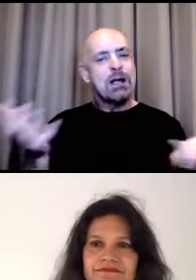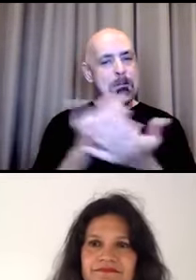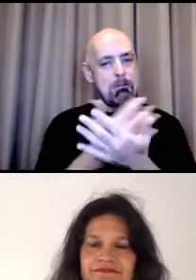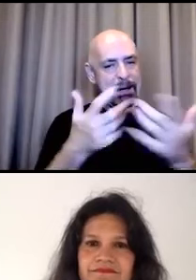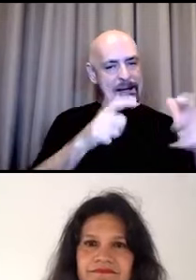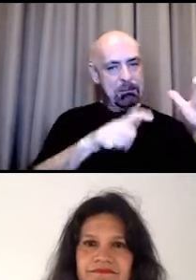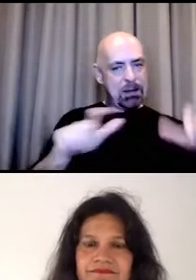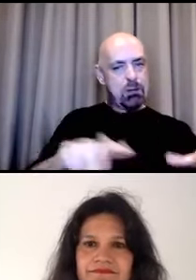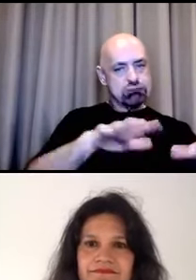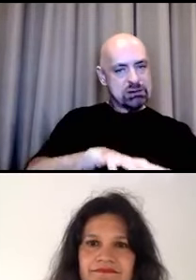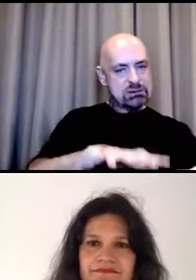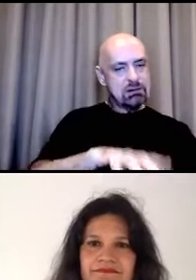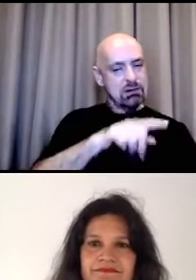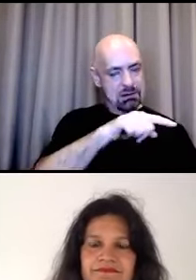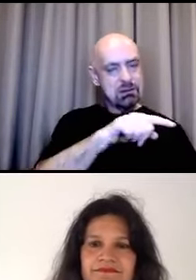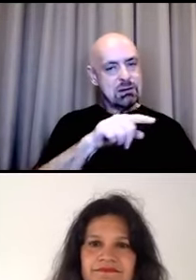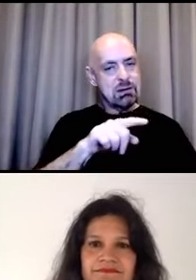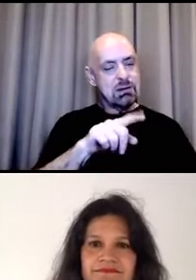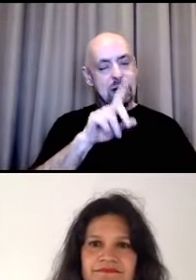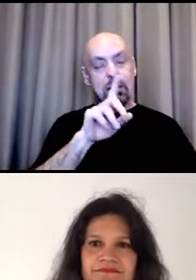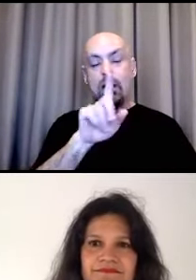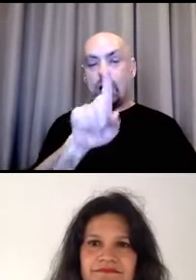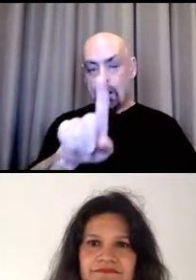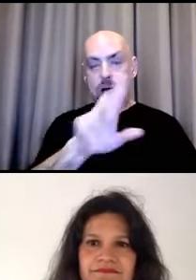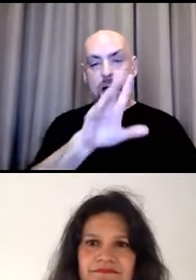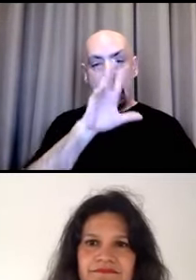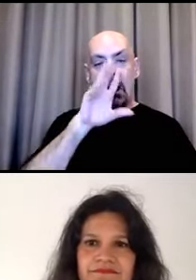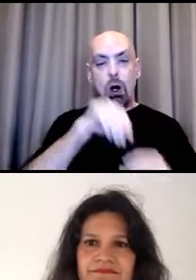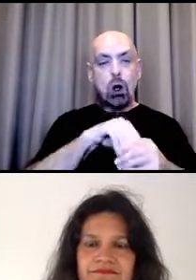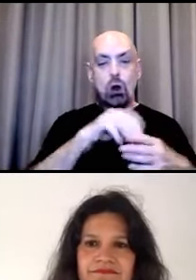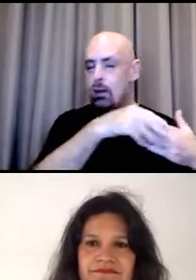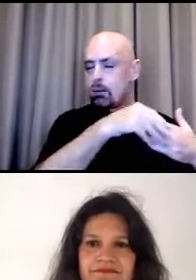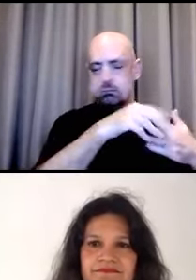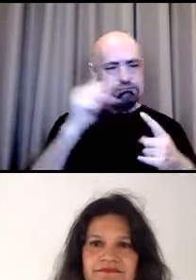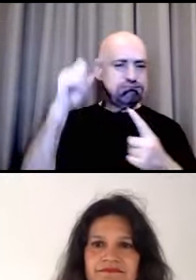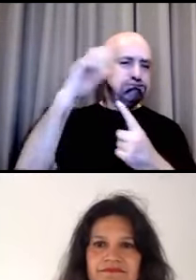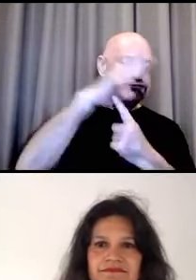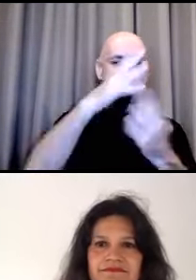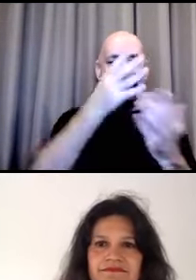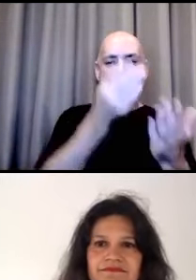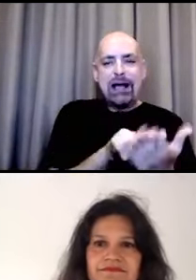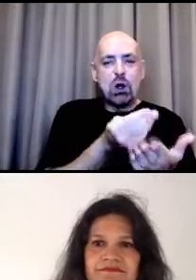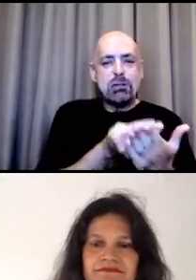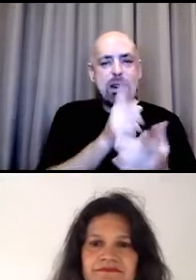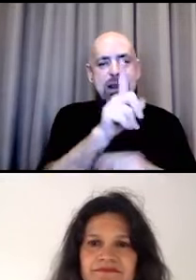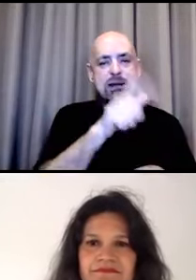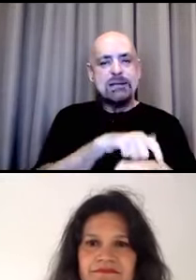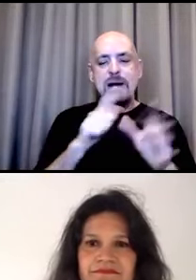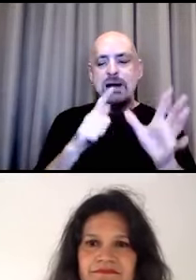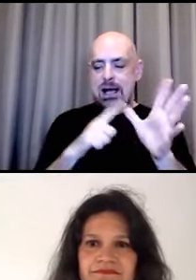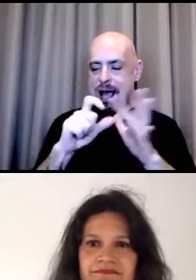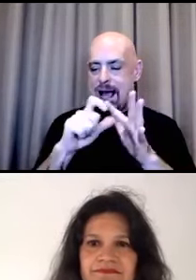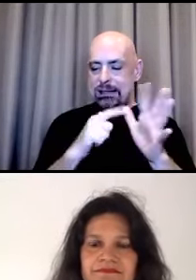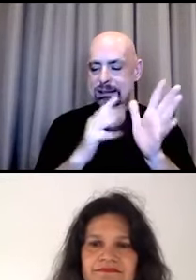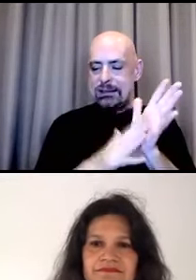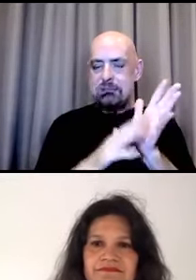some really fantastic questions out there. Another great question is from Samuel who is a